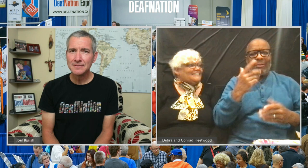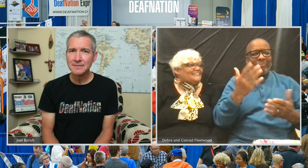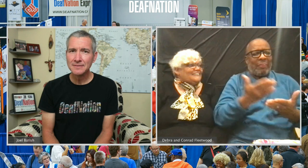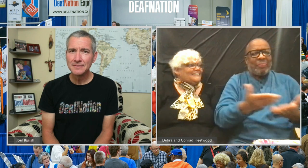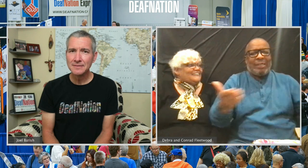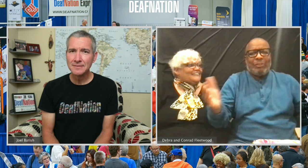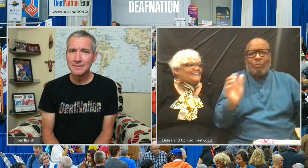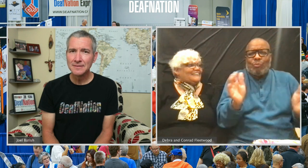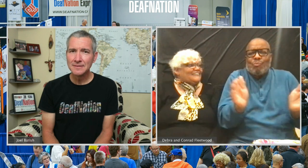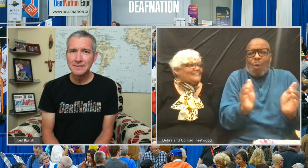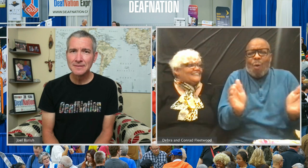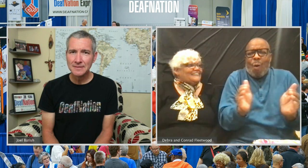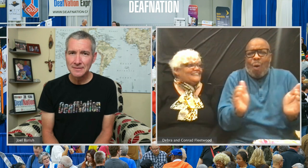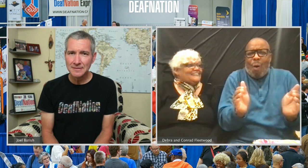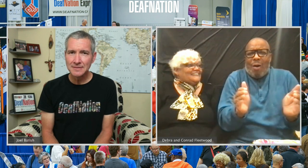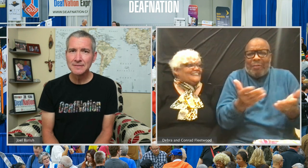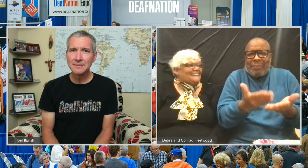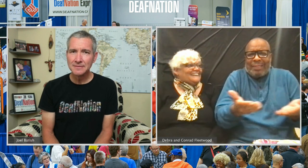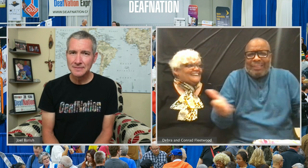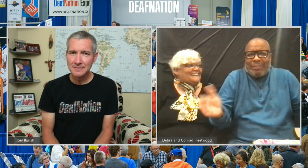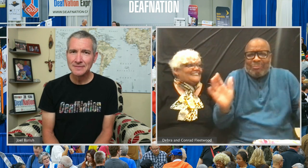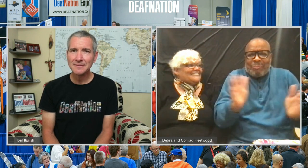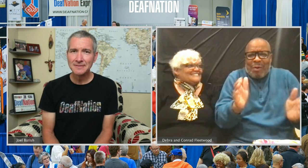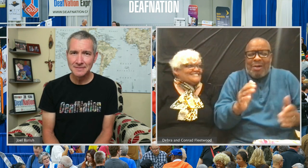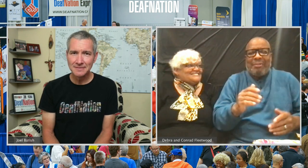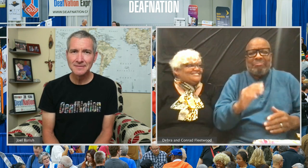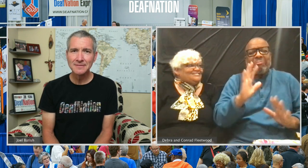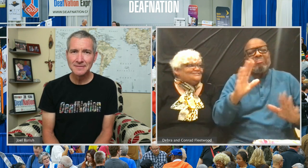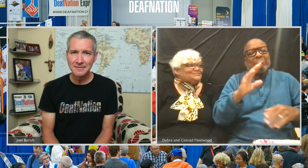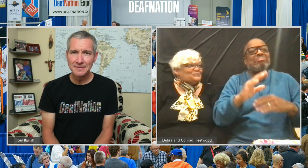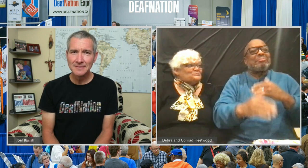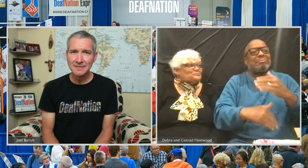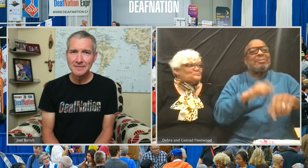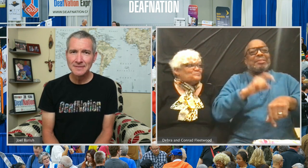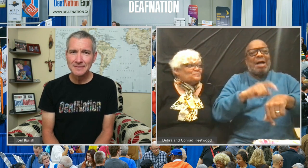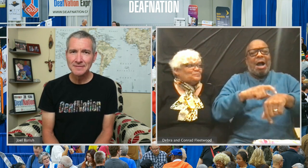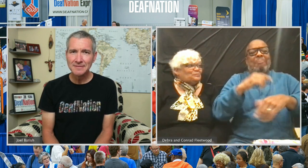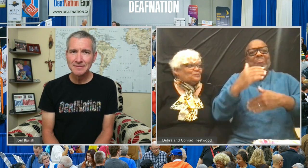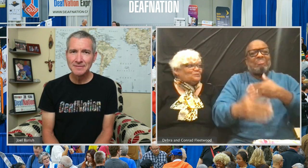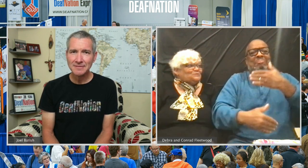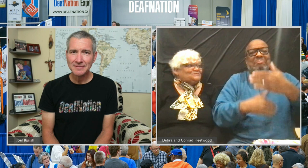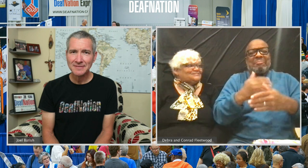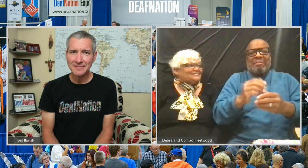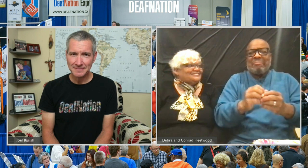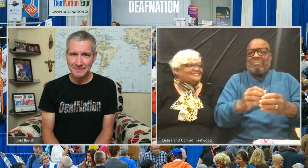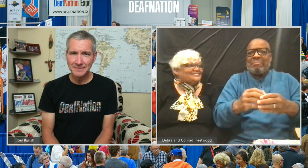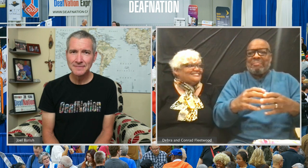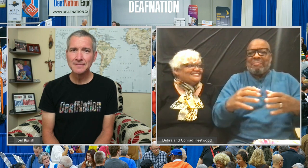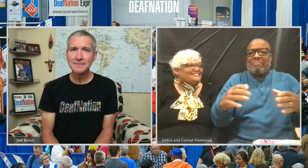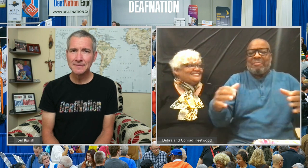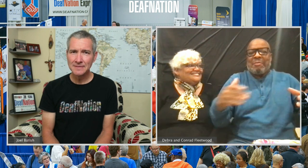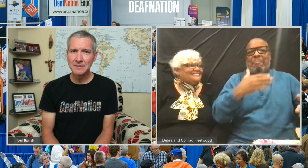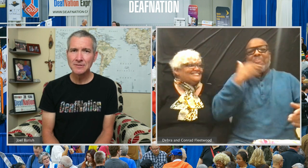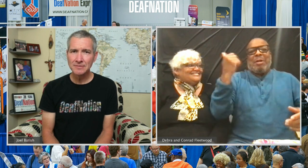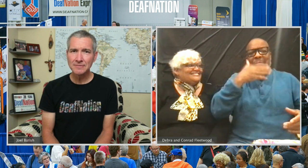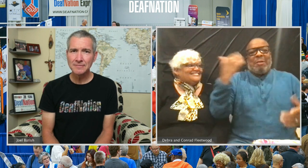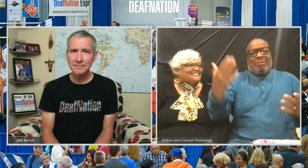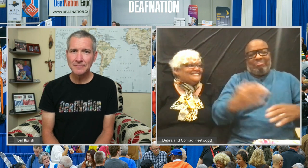The things we had were small in amount. As time went on, it slowly grew and grew, getting better and better.